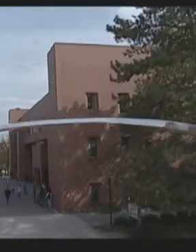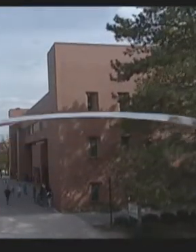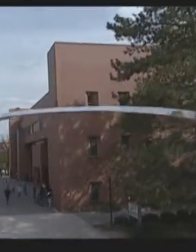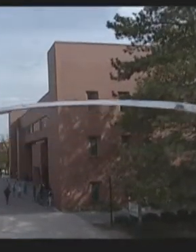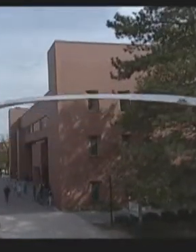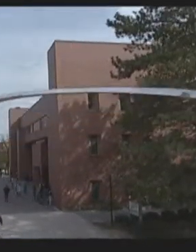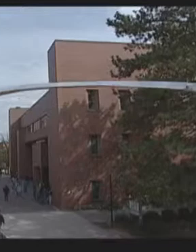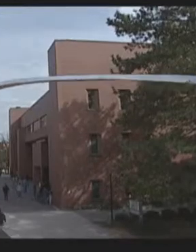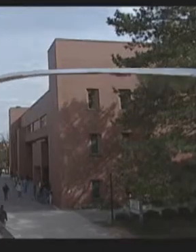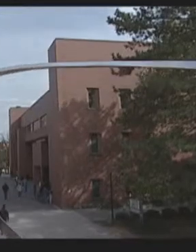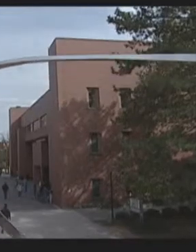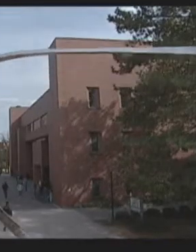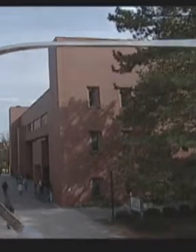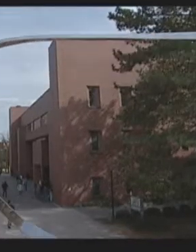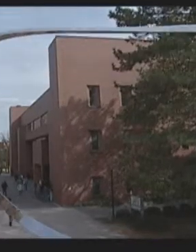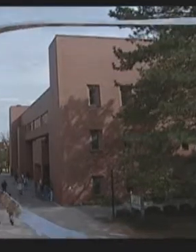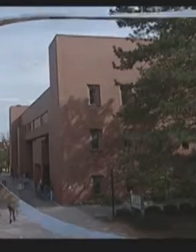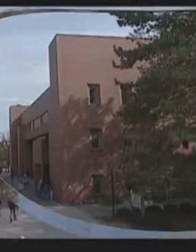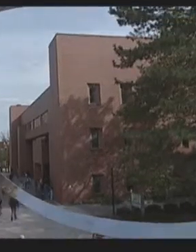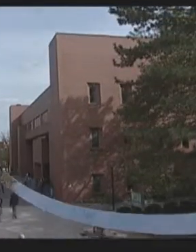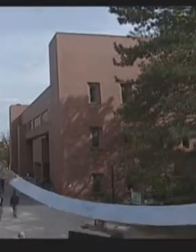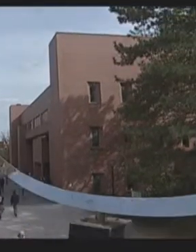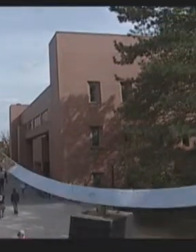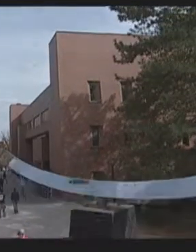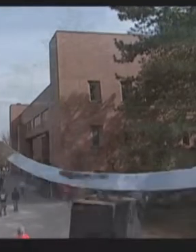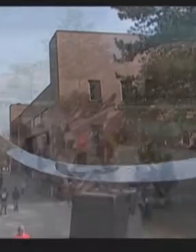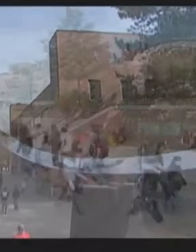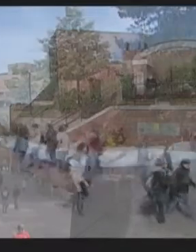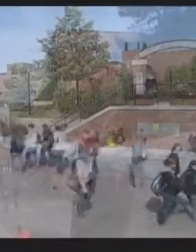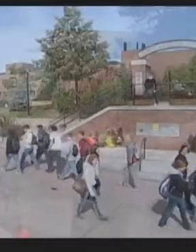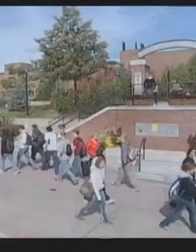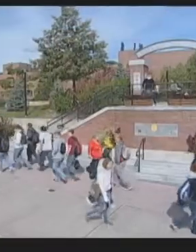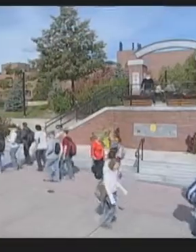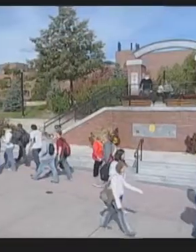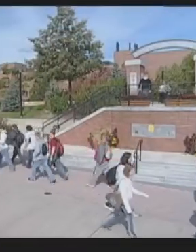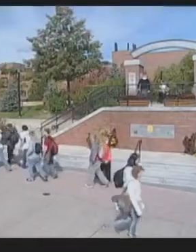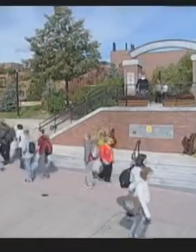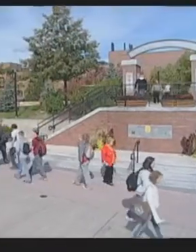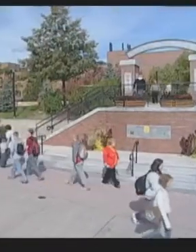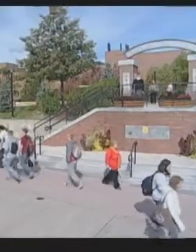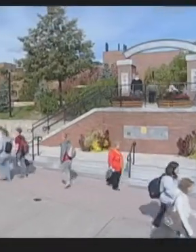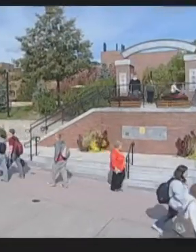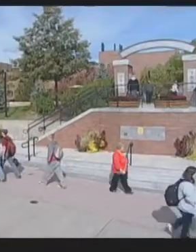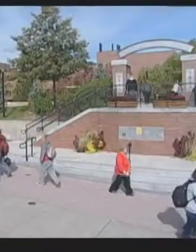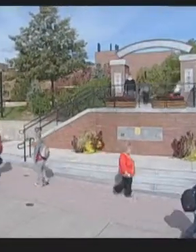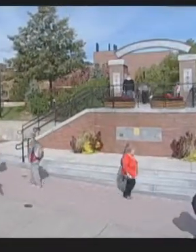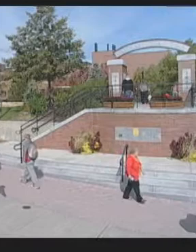It was all about the support, about the culture and about great role models, a city full of wonderful deaf